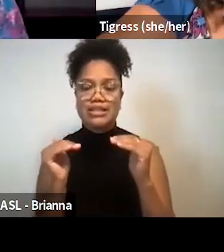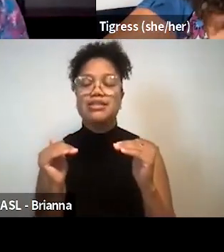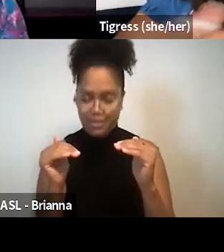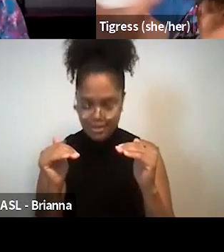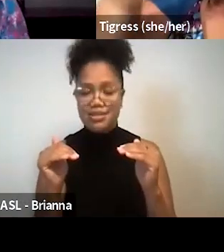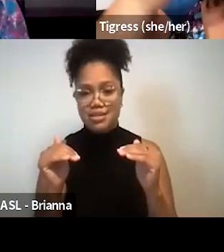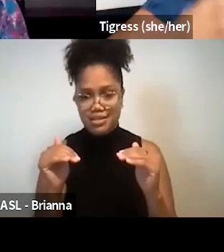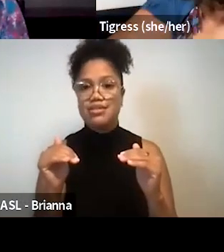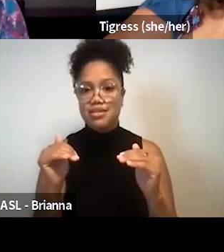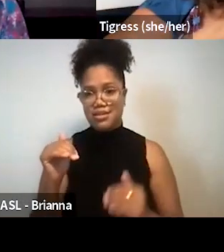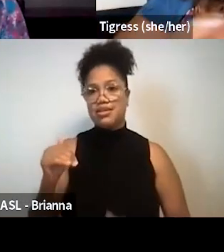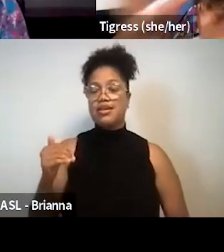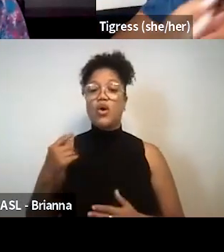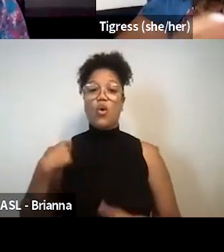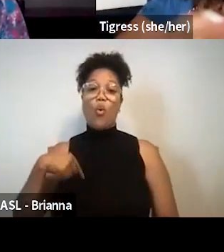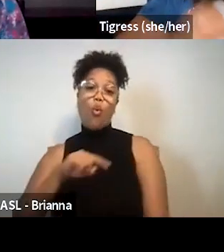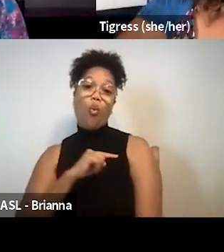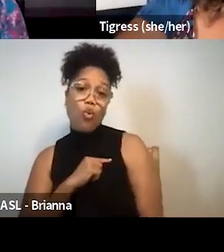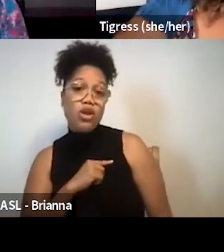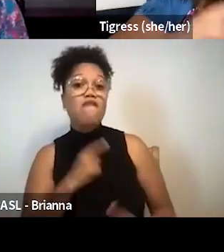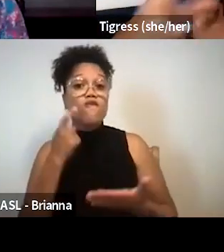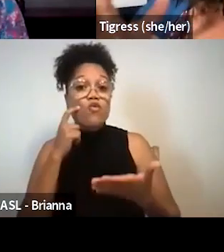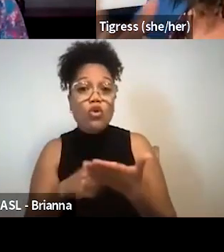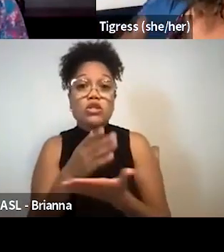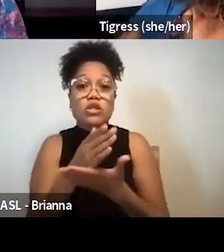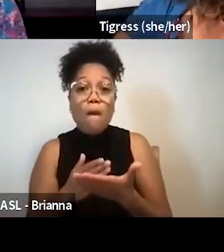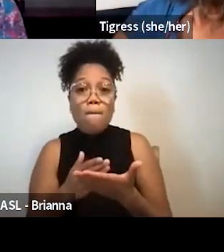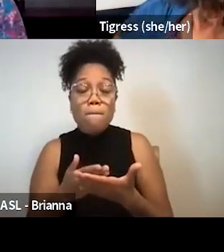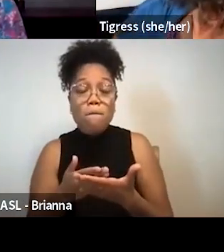on so, so little progress on the legal aspect of